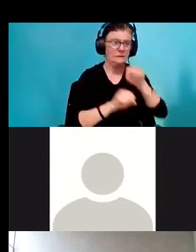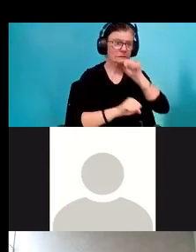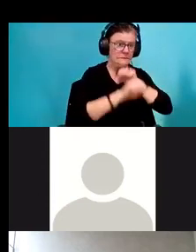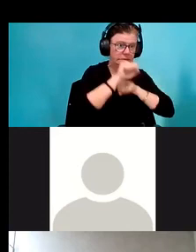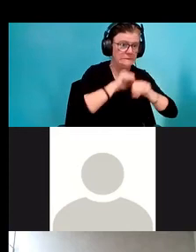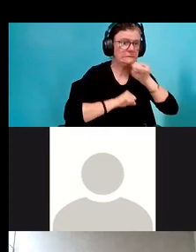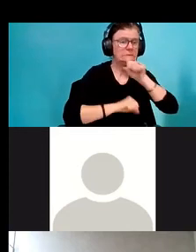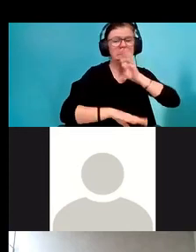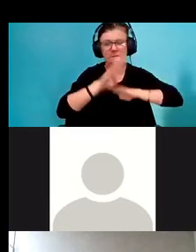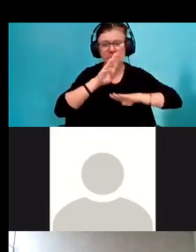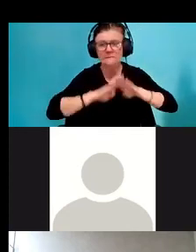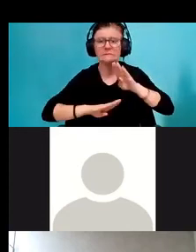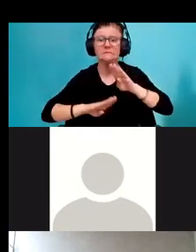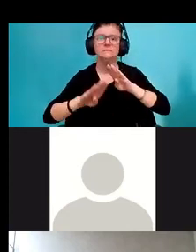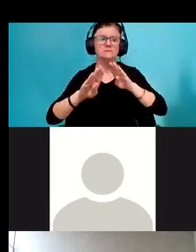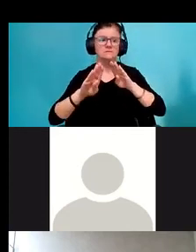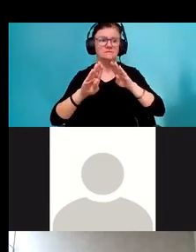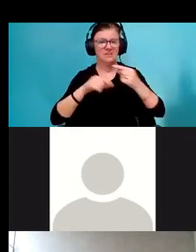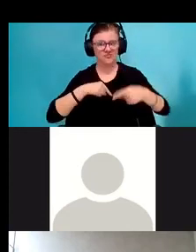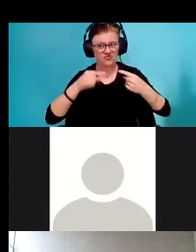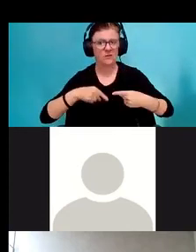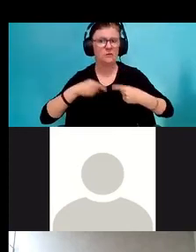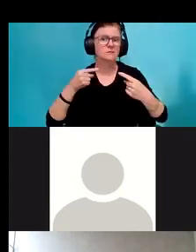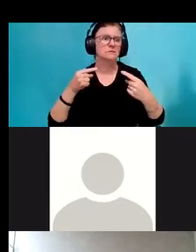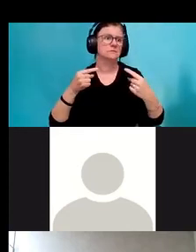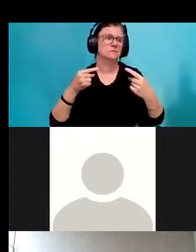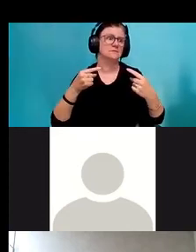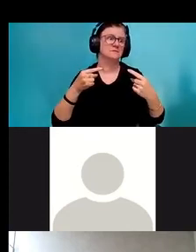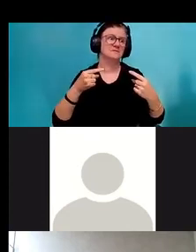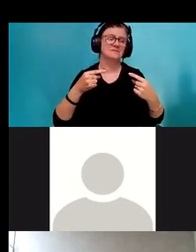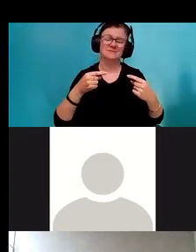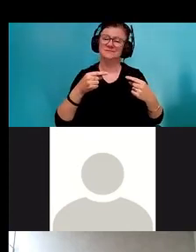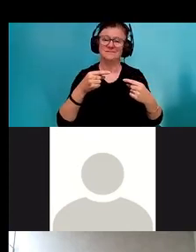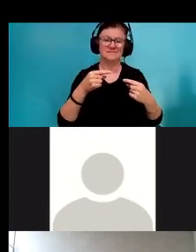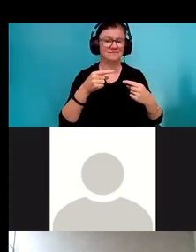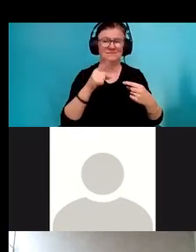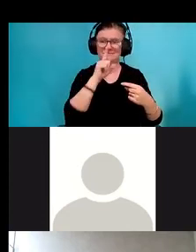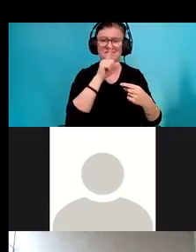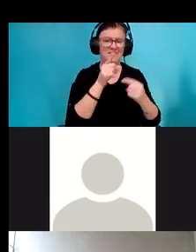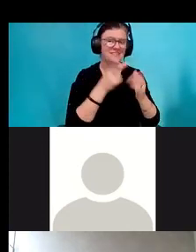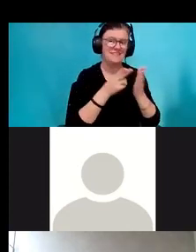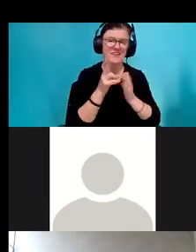on those of you who are providing services throughout the country.